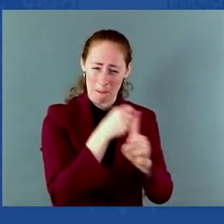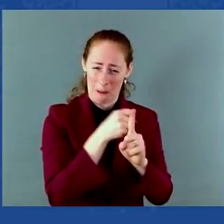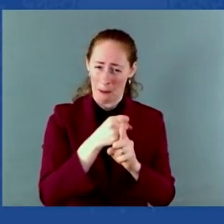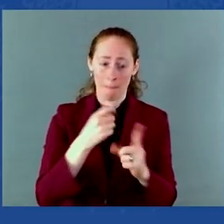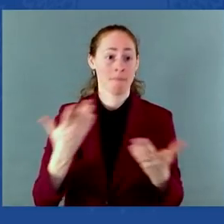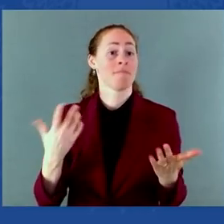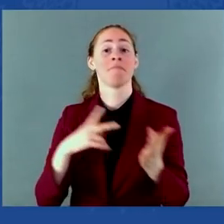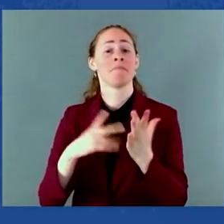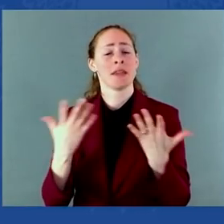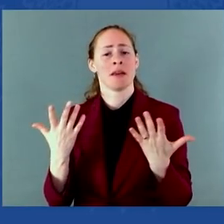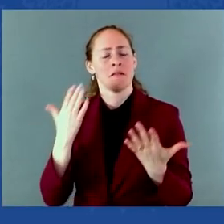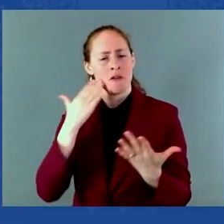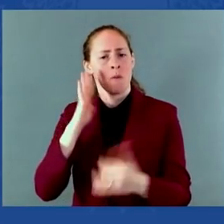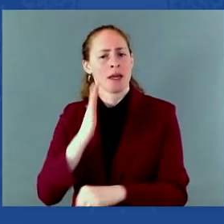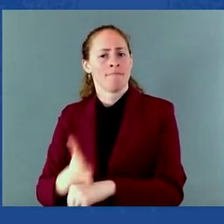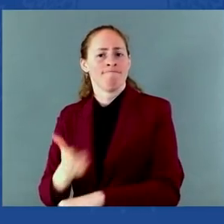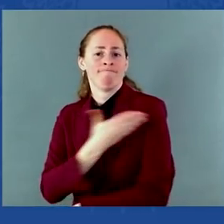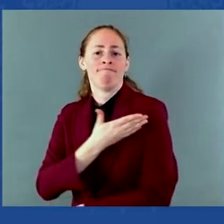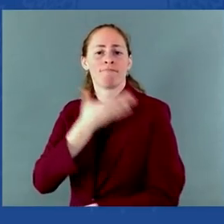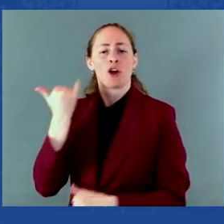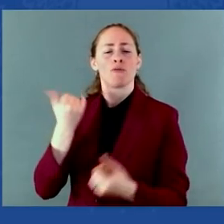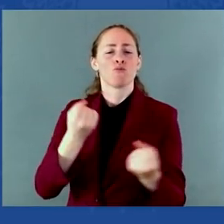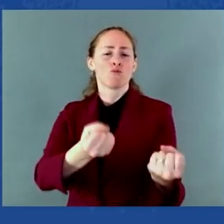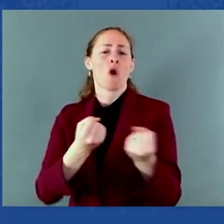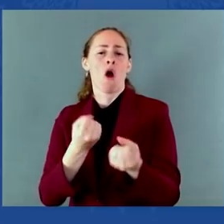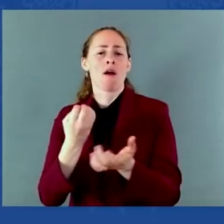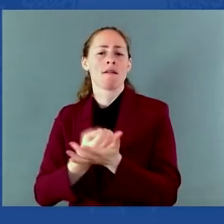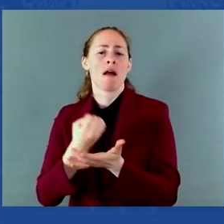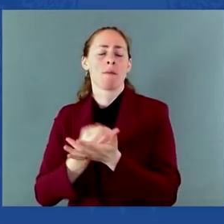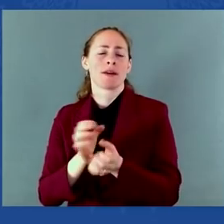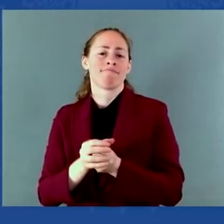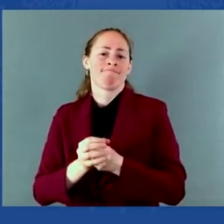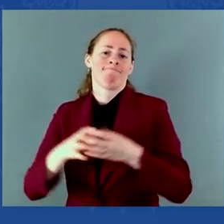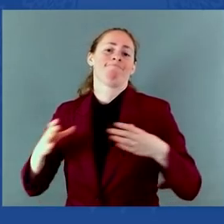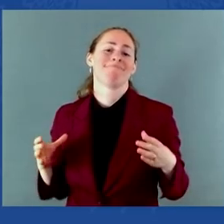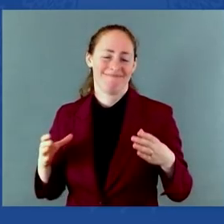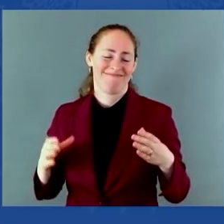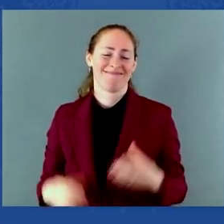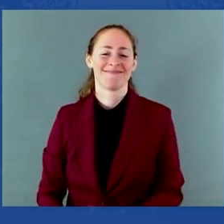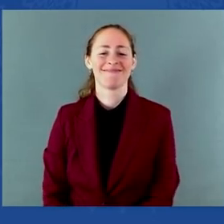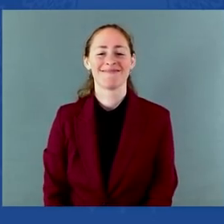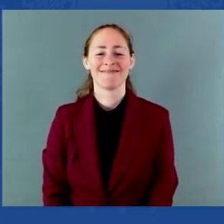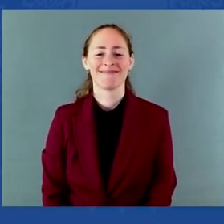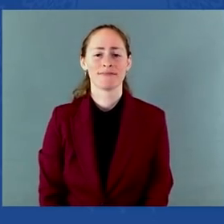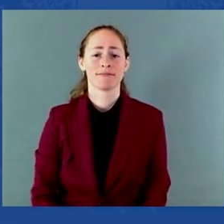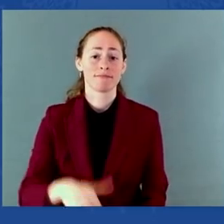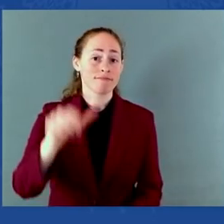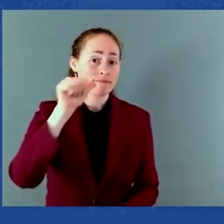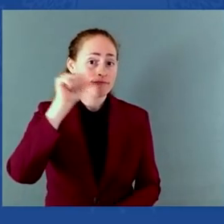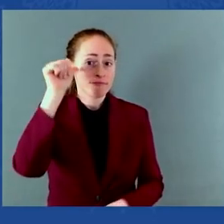It matters. Last night, I had an important virtual meeting for three and a half hours with the President of China, Xi Jinping.